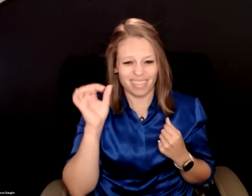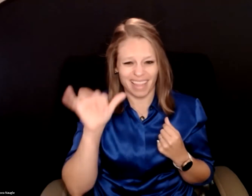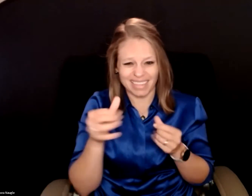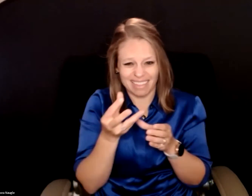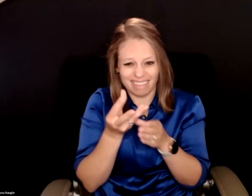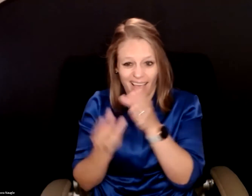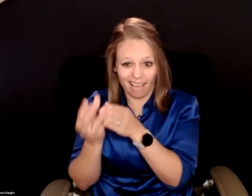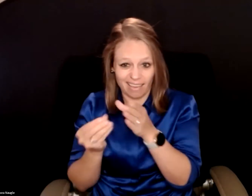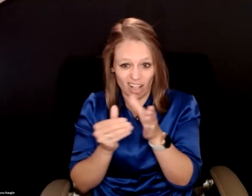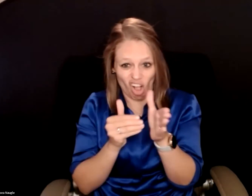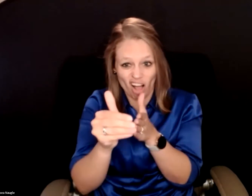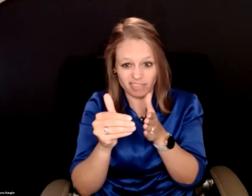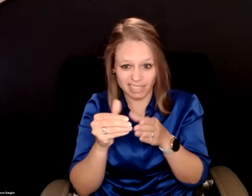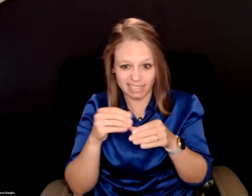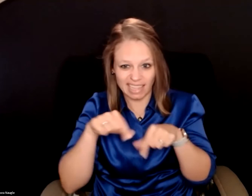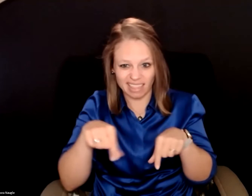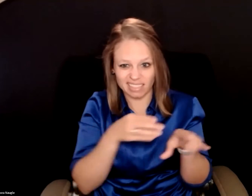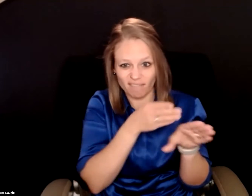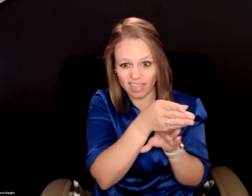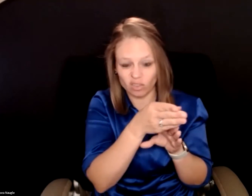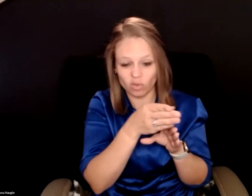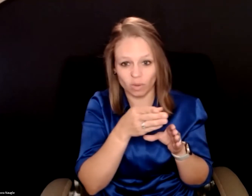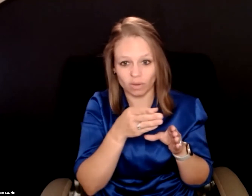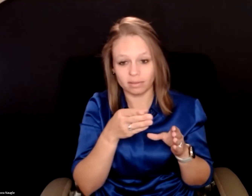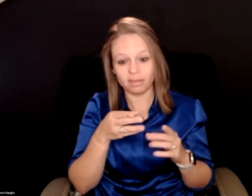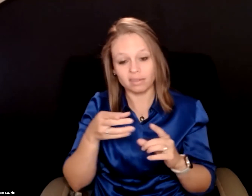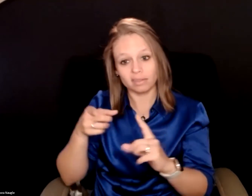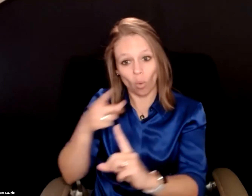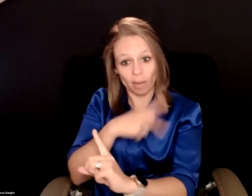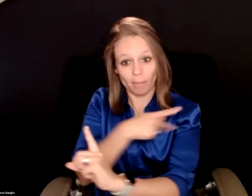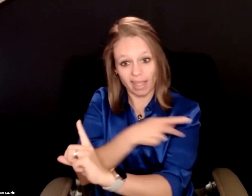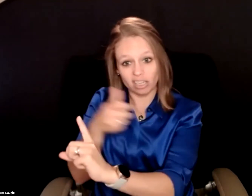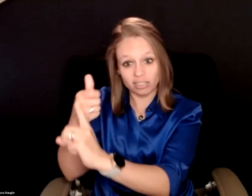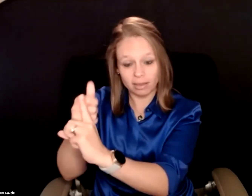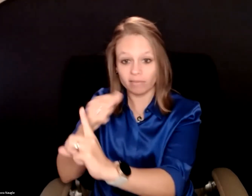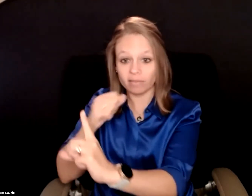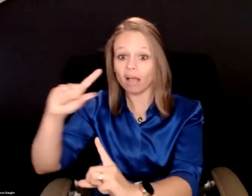and realize they are not just a number but they are